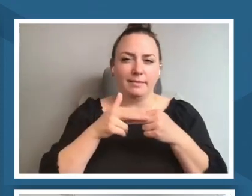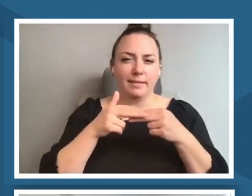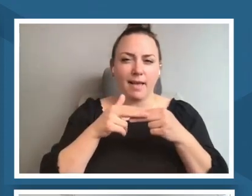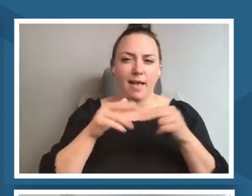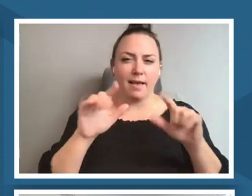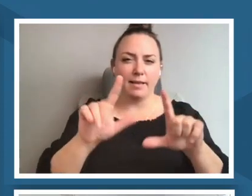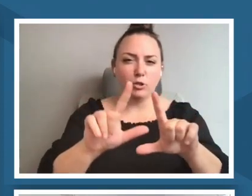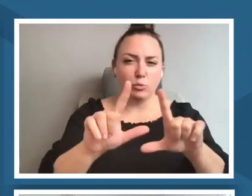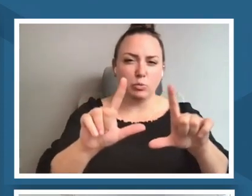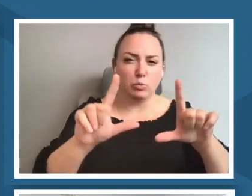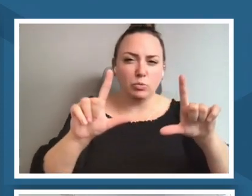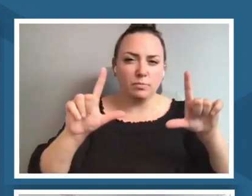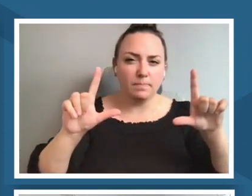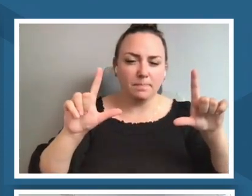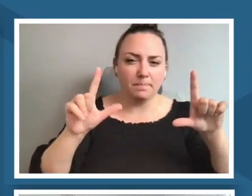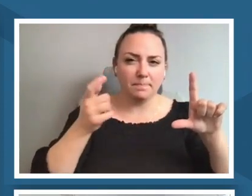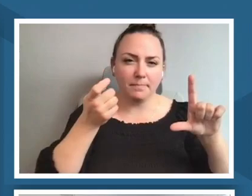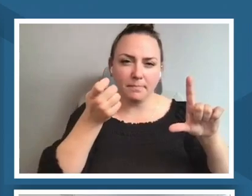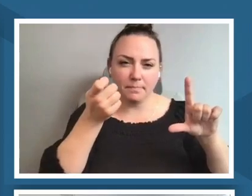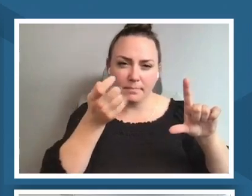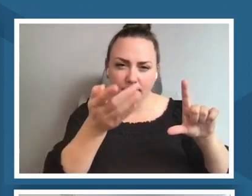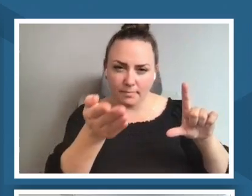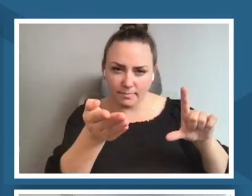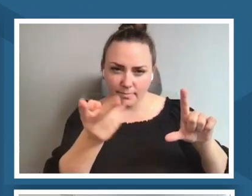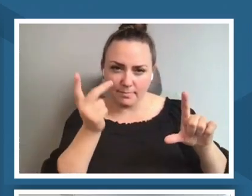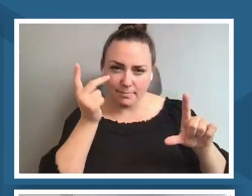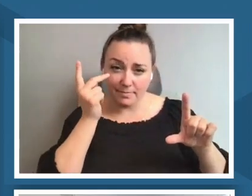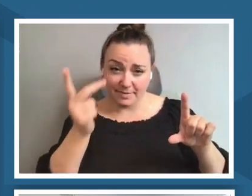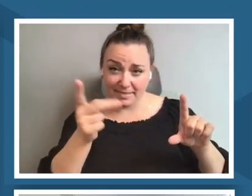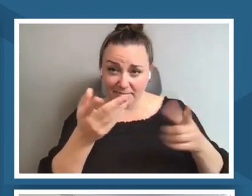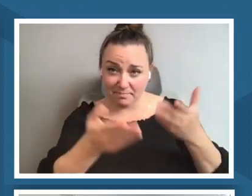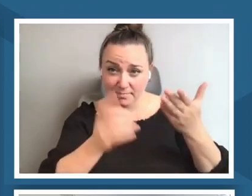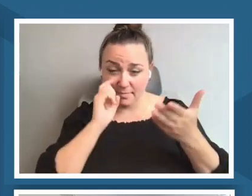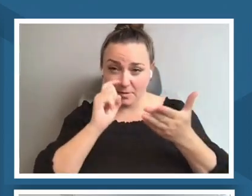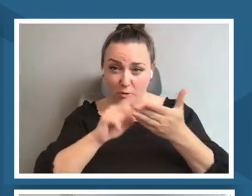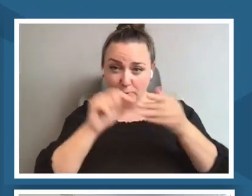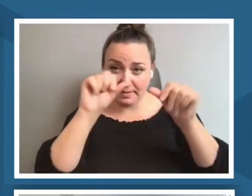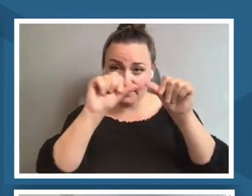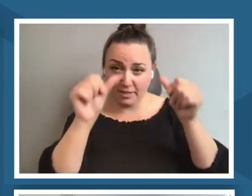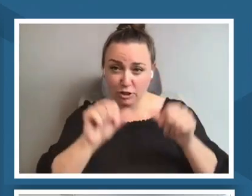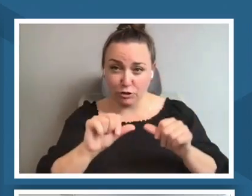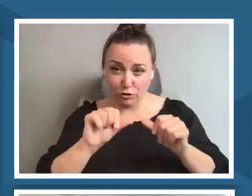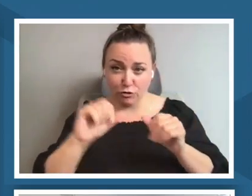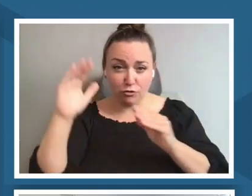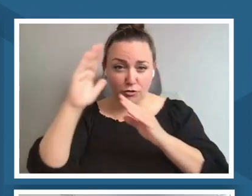to that figure